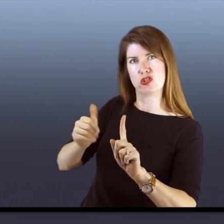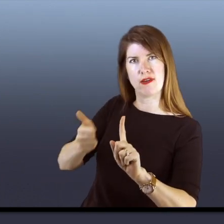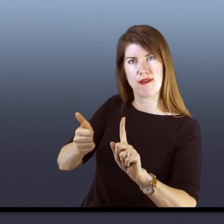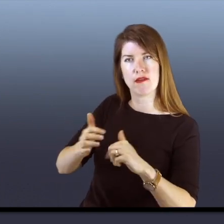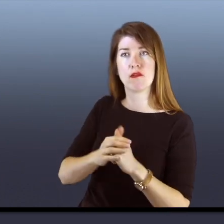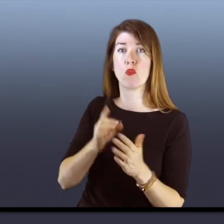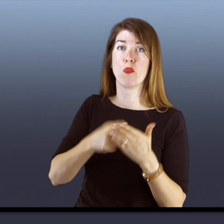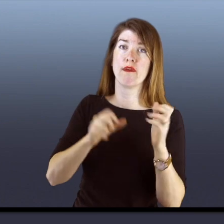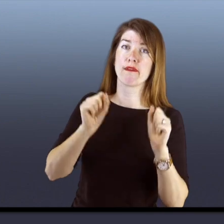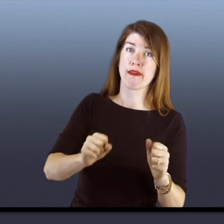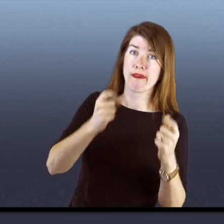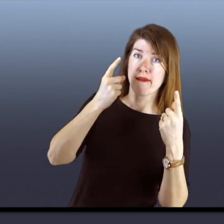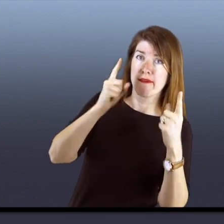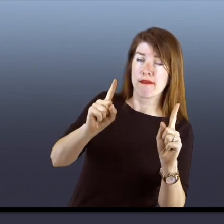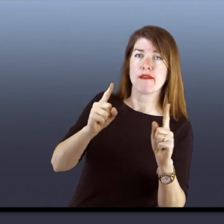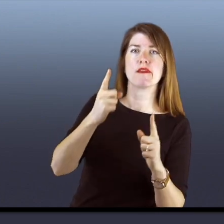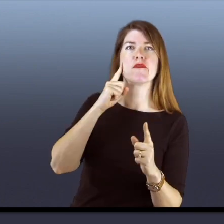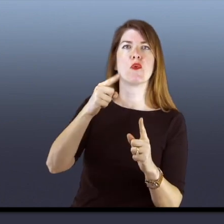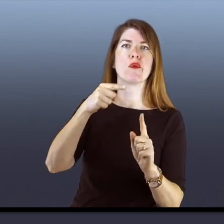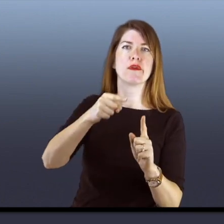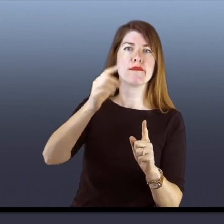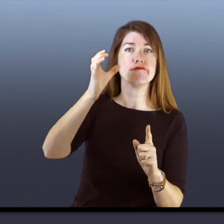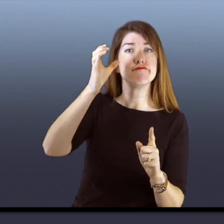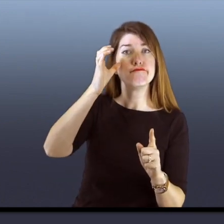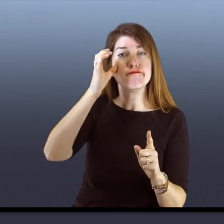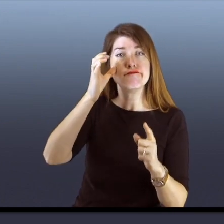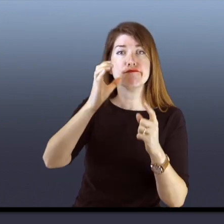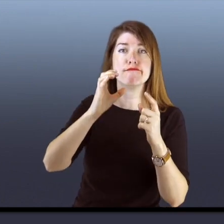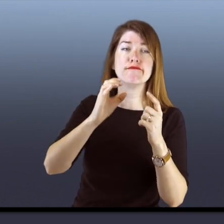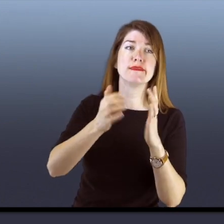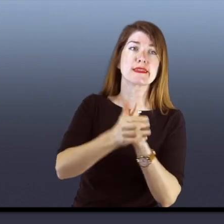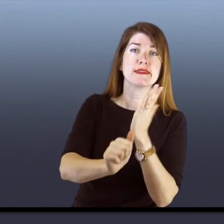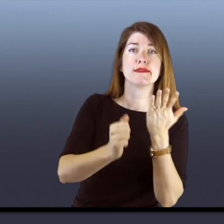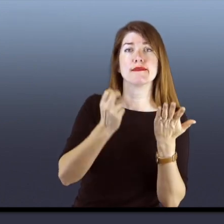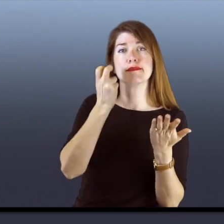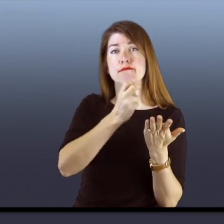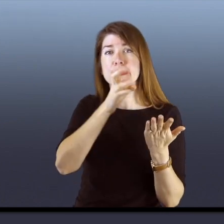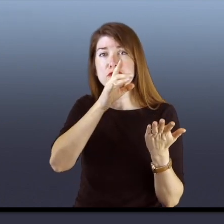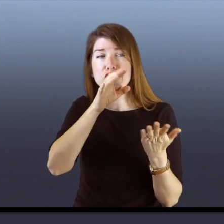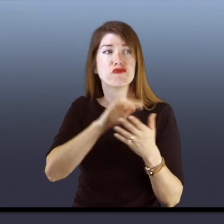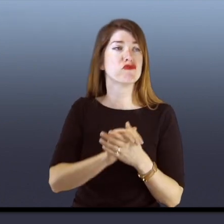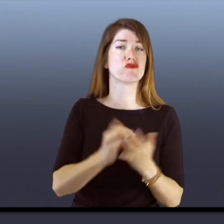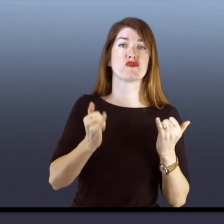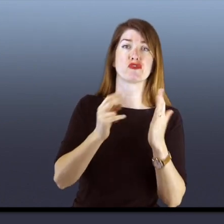as far as their listening skills, their speech, their current reading, writing, math,